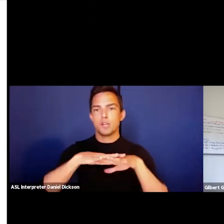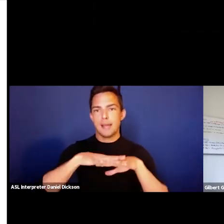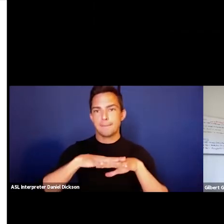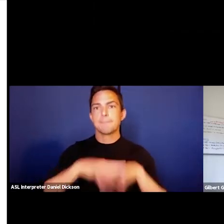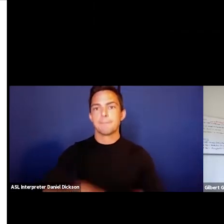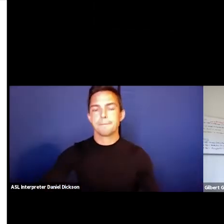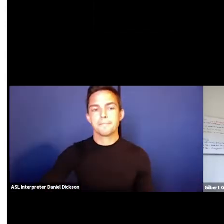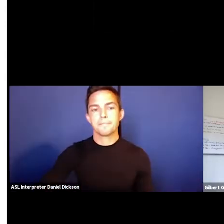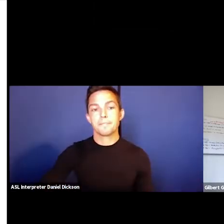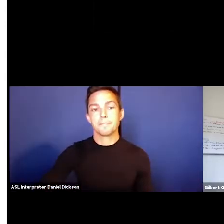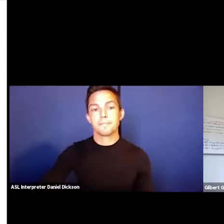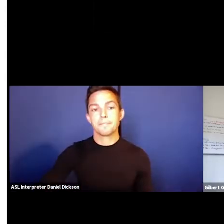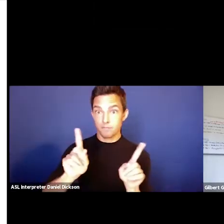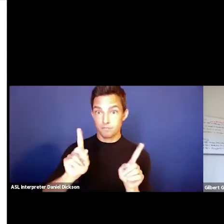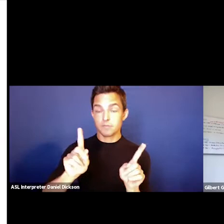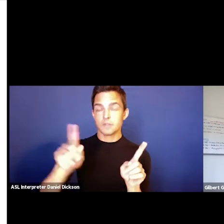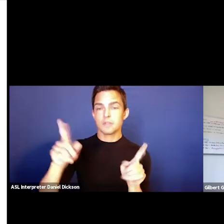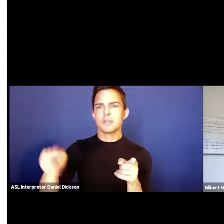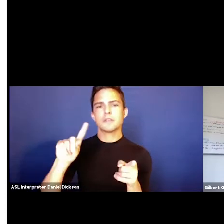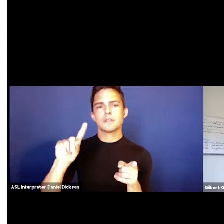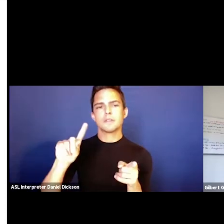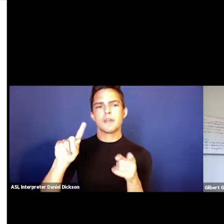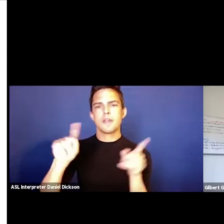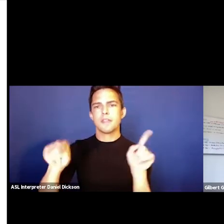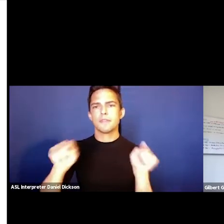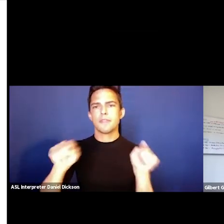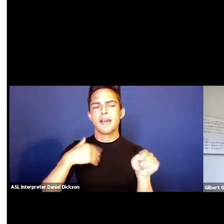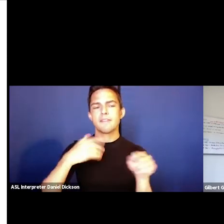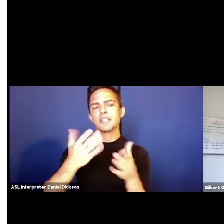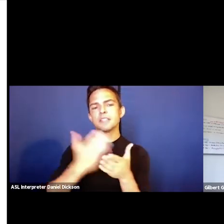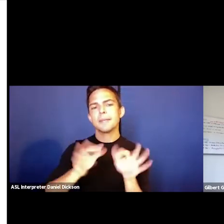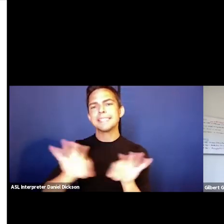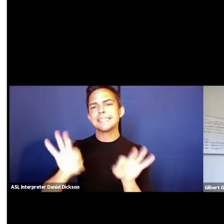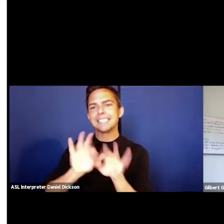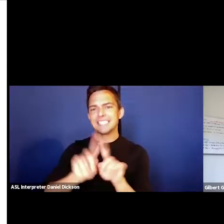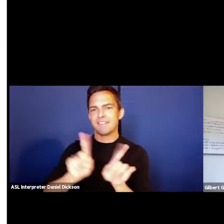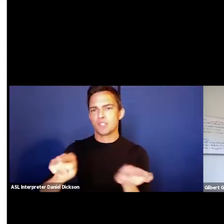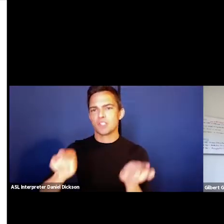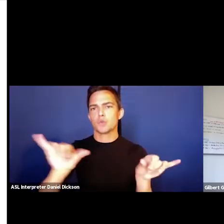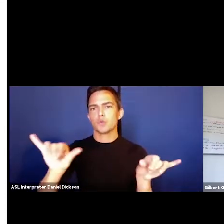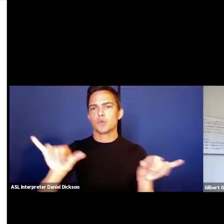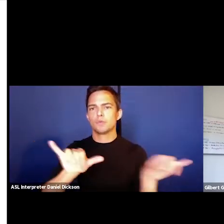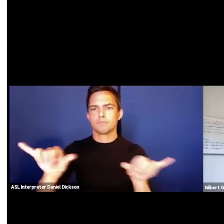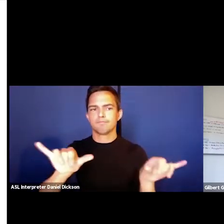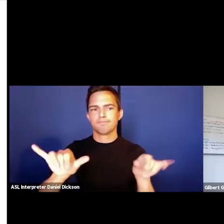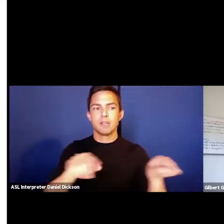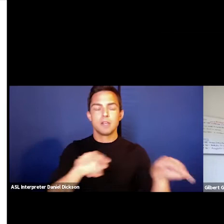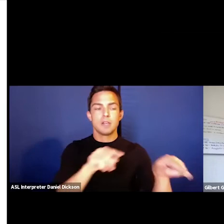however they do have some key differences. Social isolation from a measurement perspective